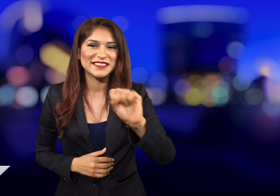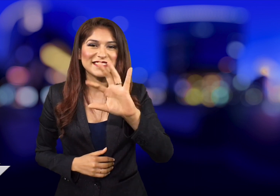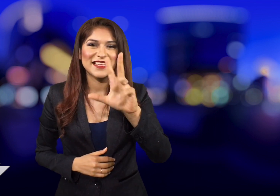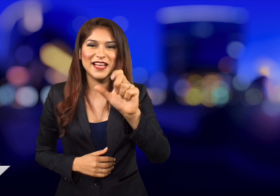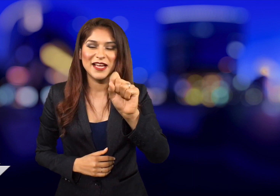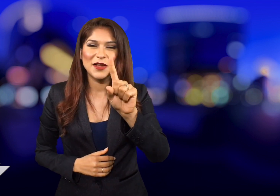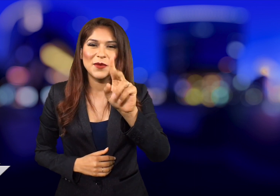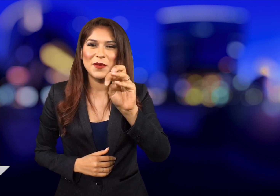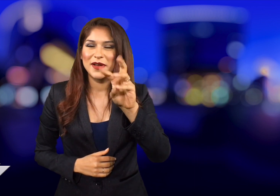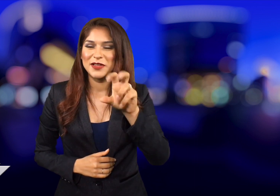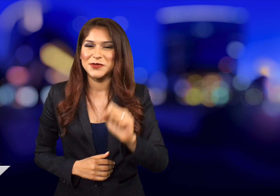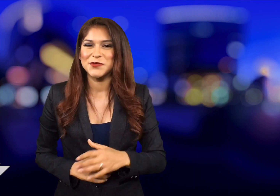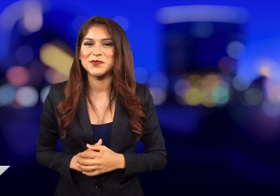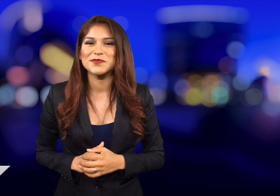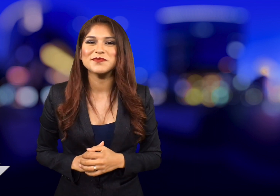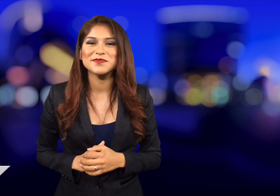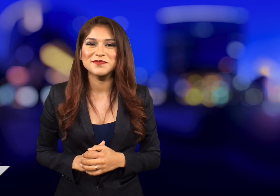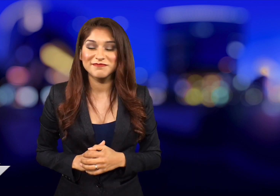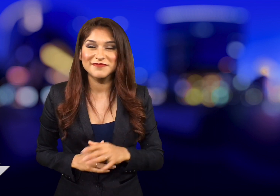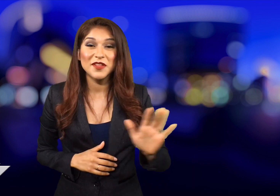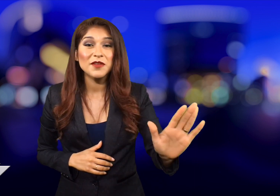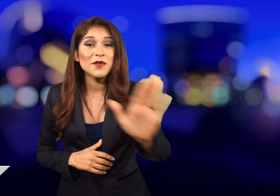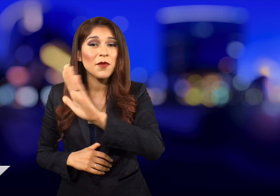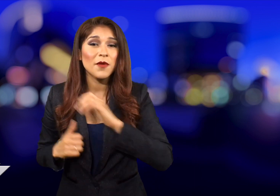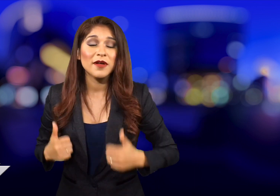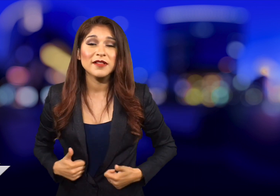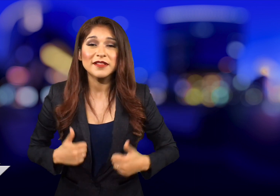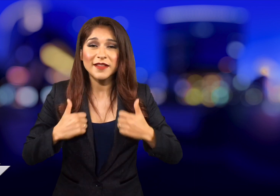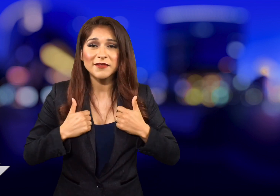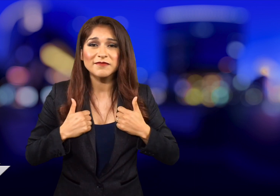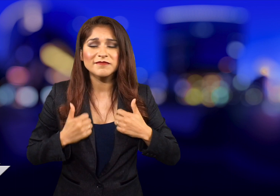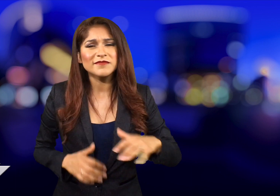Sign1News. Your life.